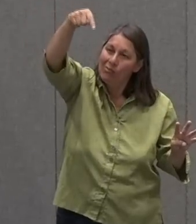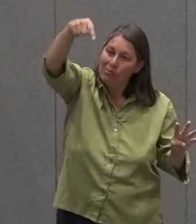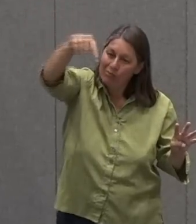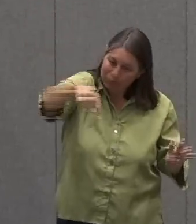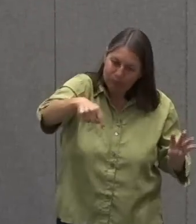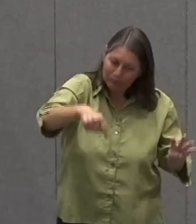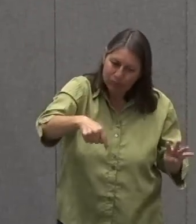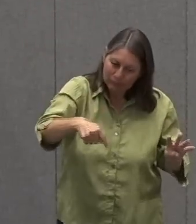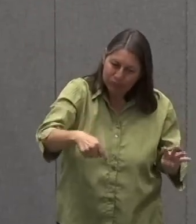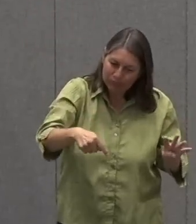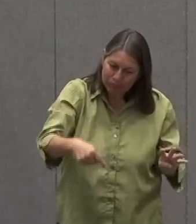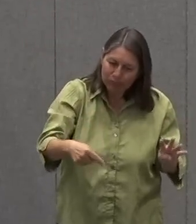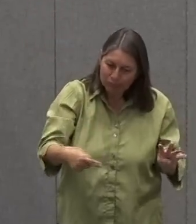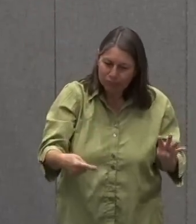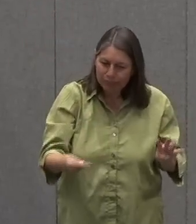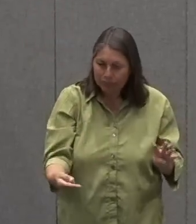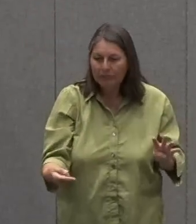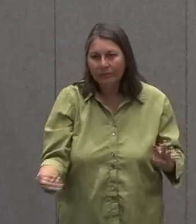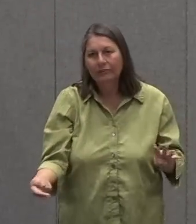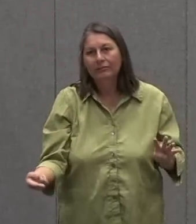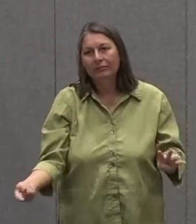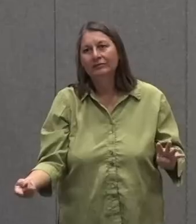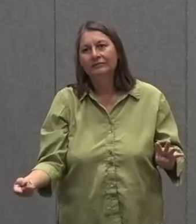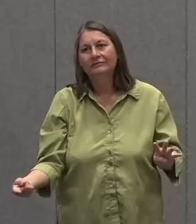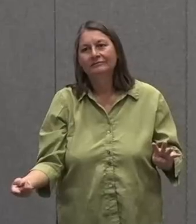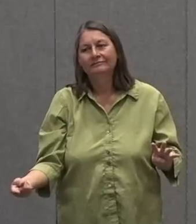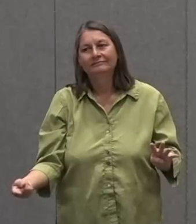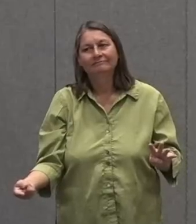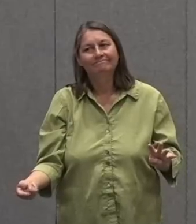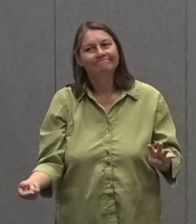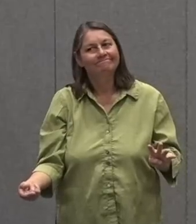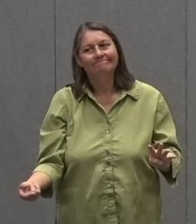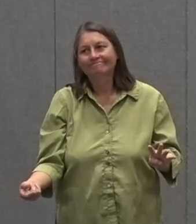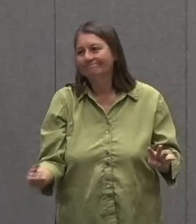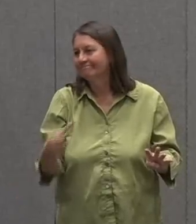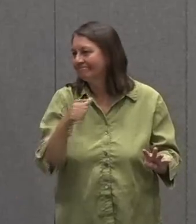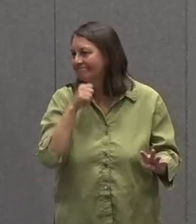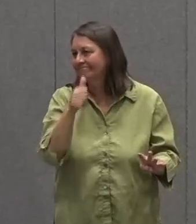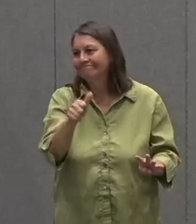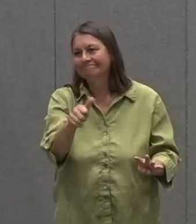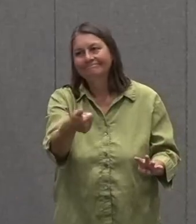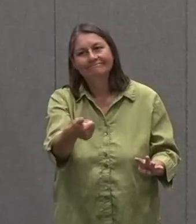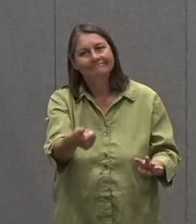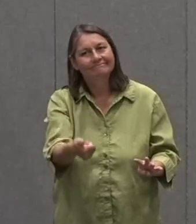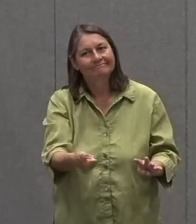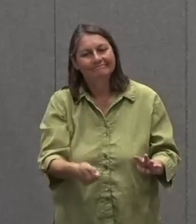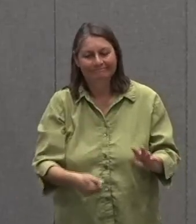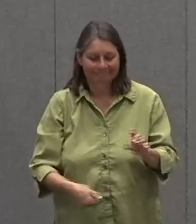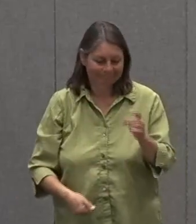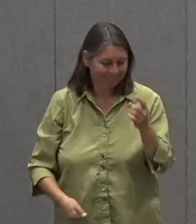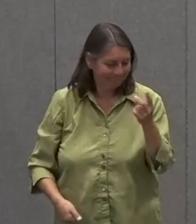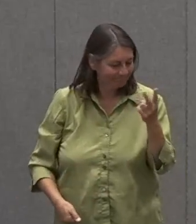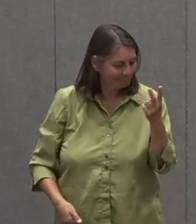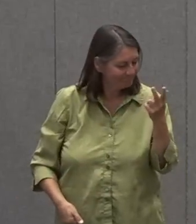Before he could say "five," the spear was down on the ground, and he went off ashamed into the jungle.